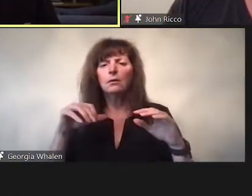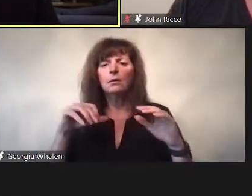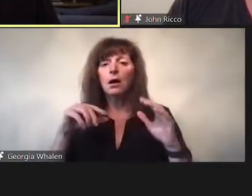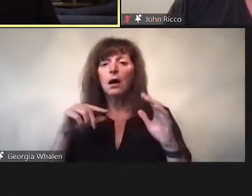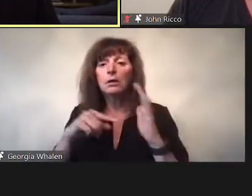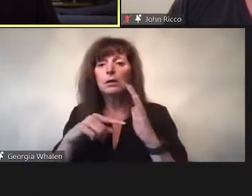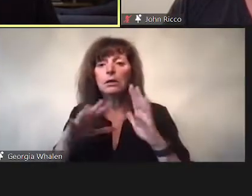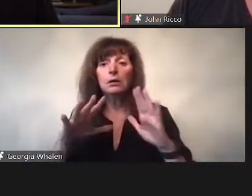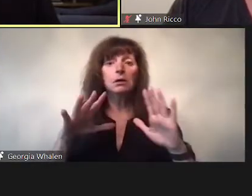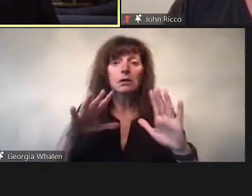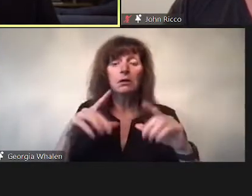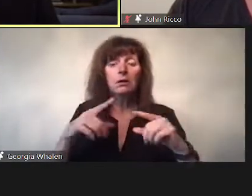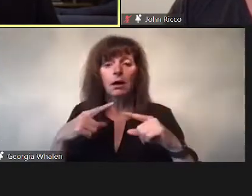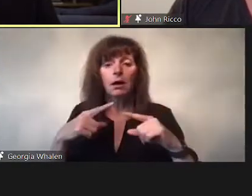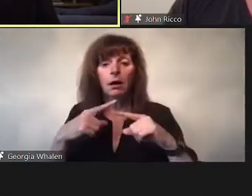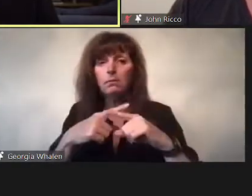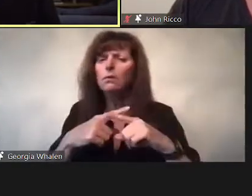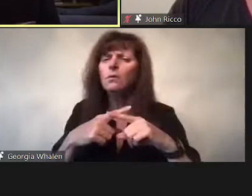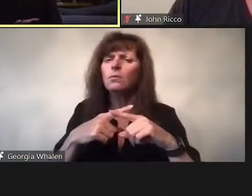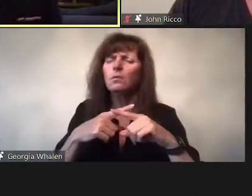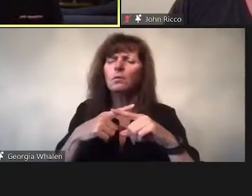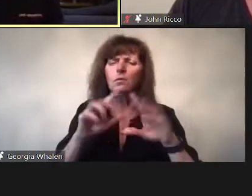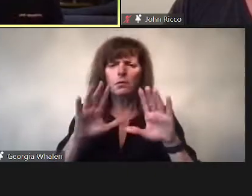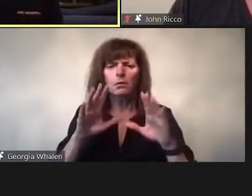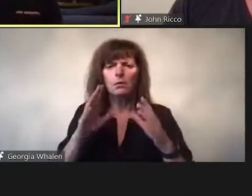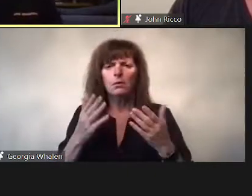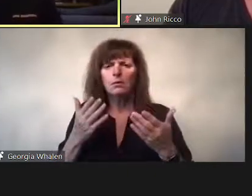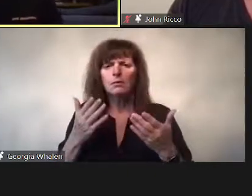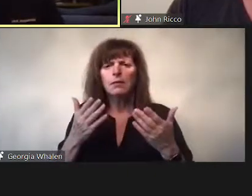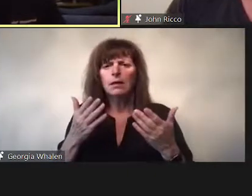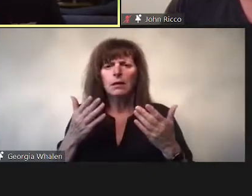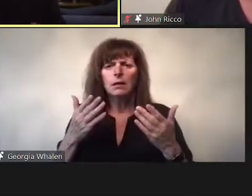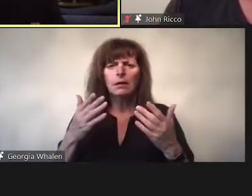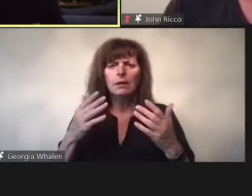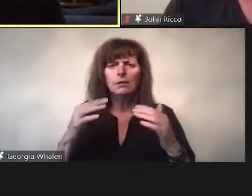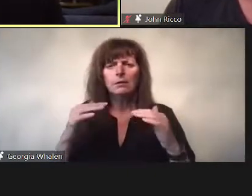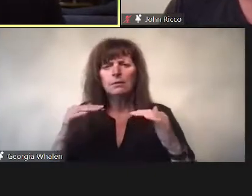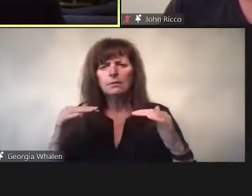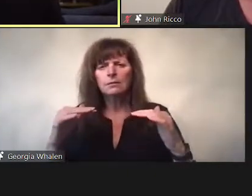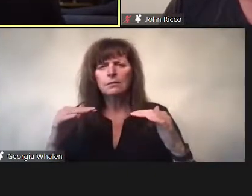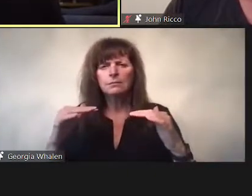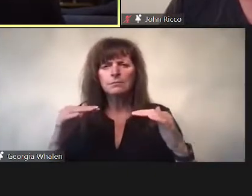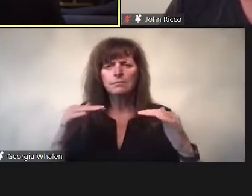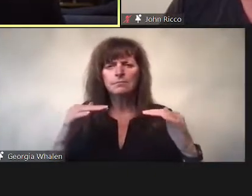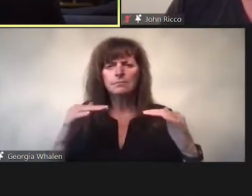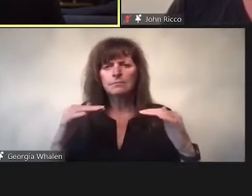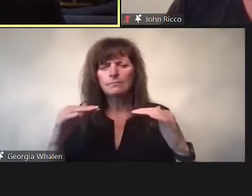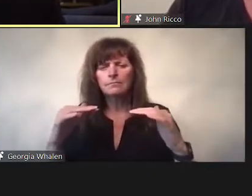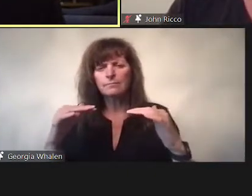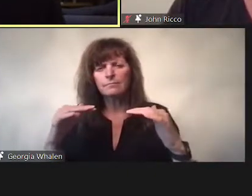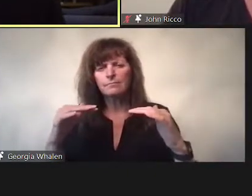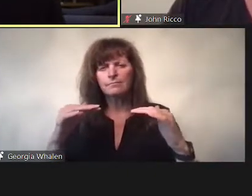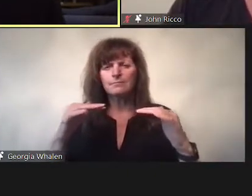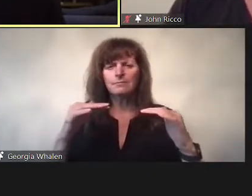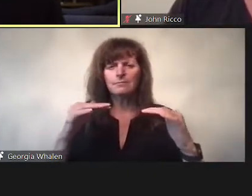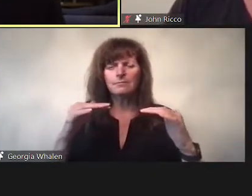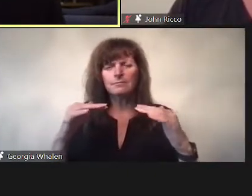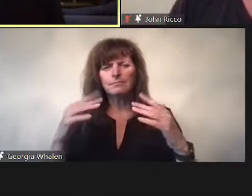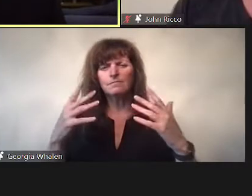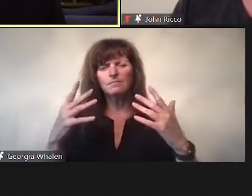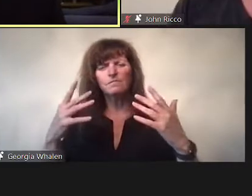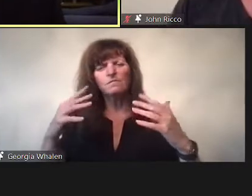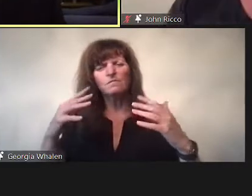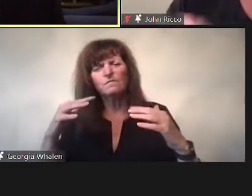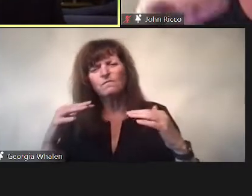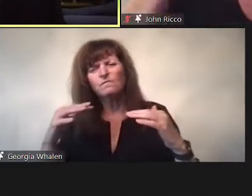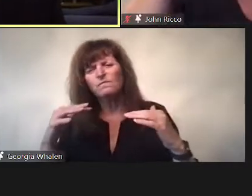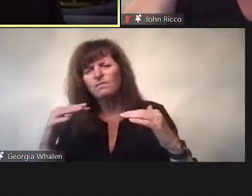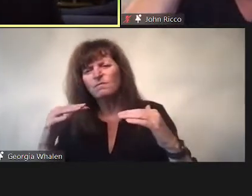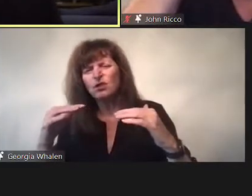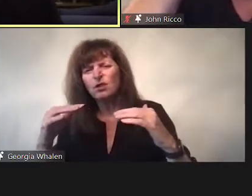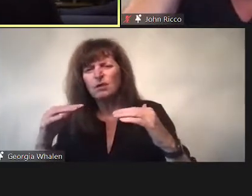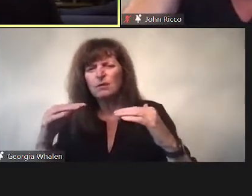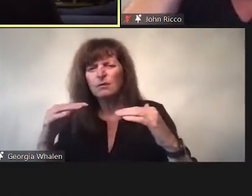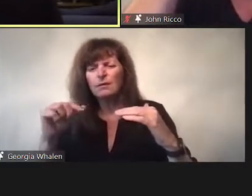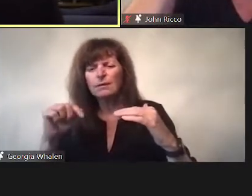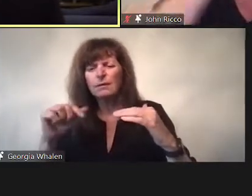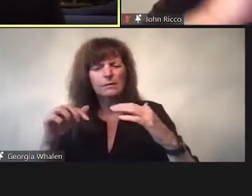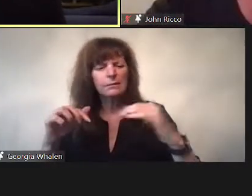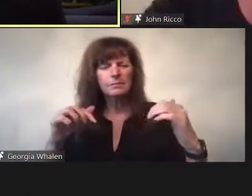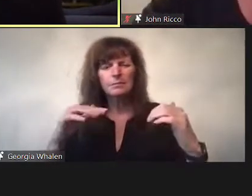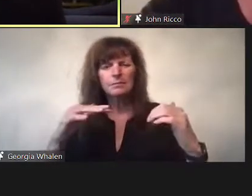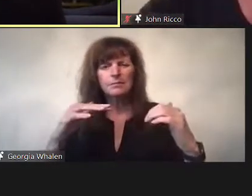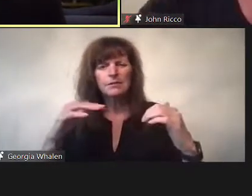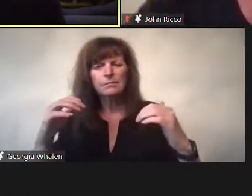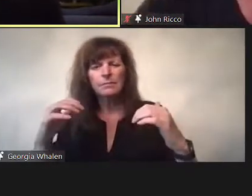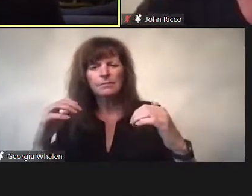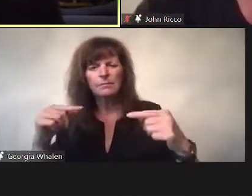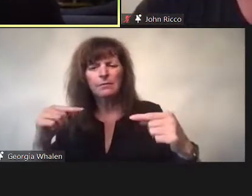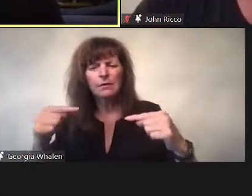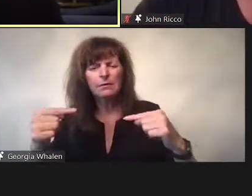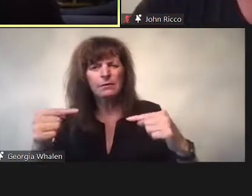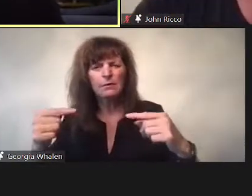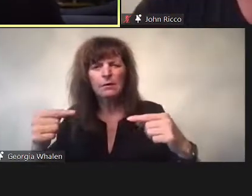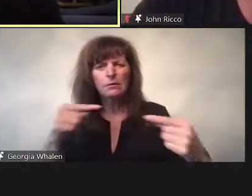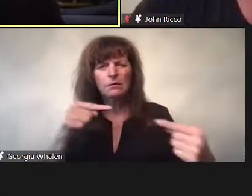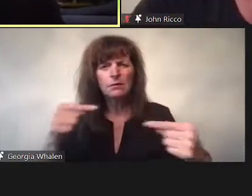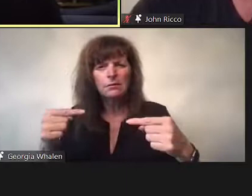I mean, I like the extension and again, positive and negative you know, forces affect.